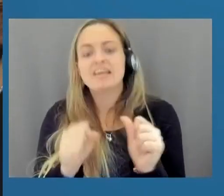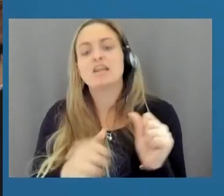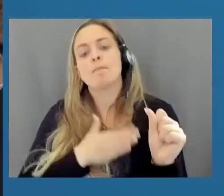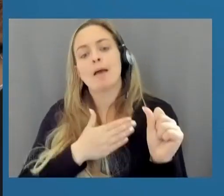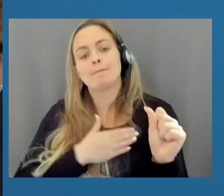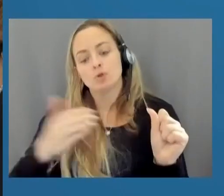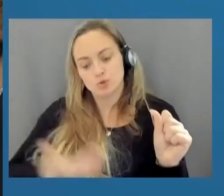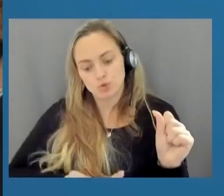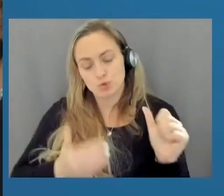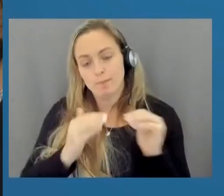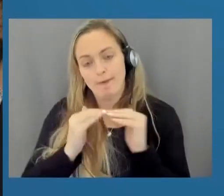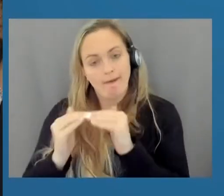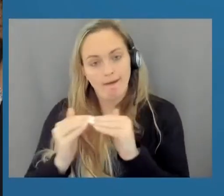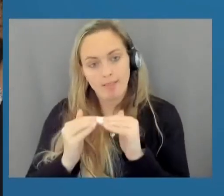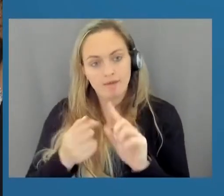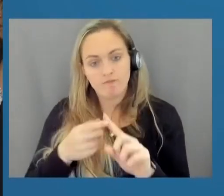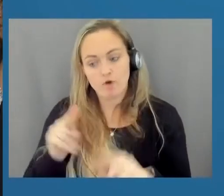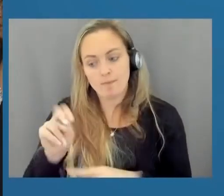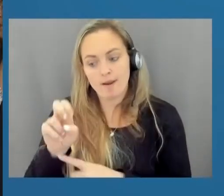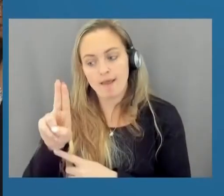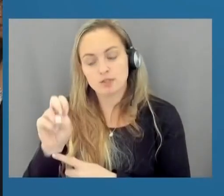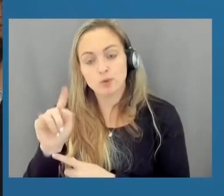colleague from Nassau County Assembly member Sola.